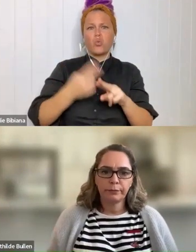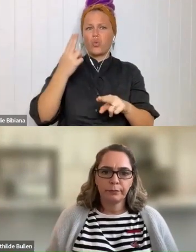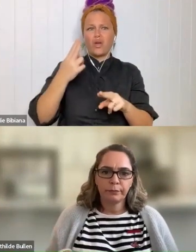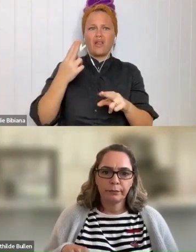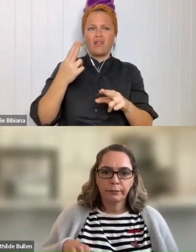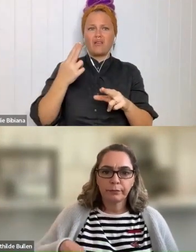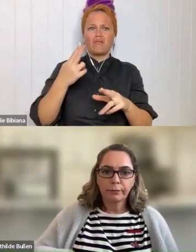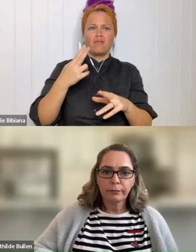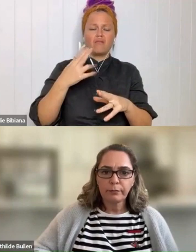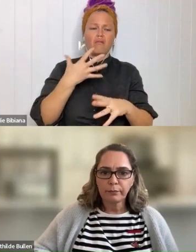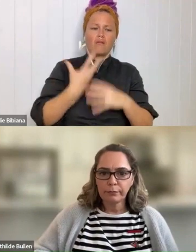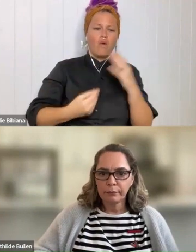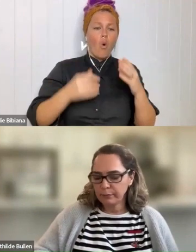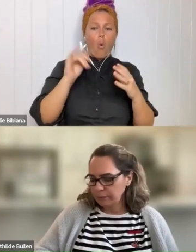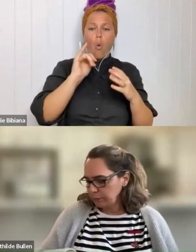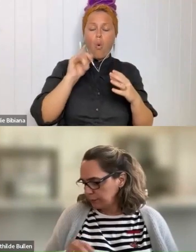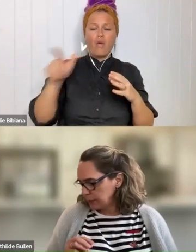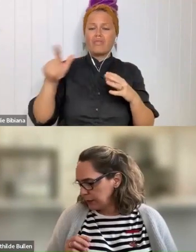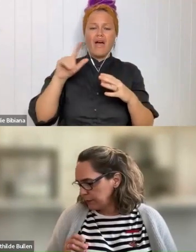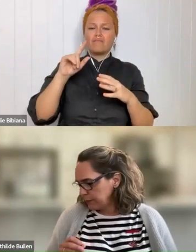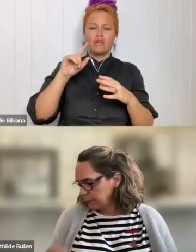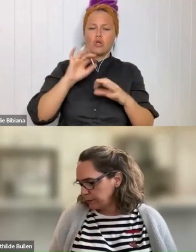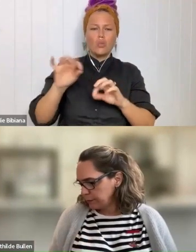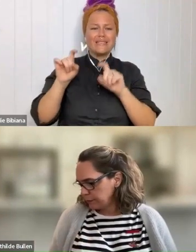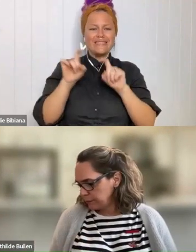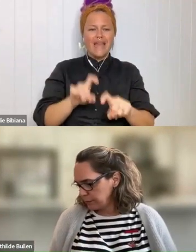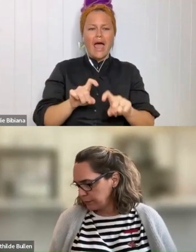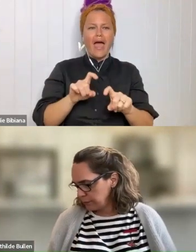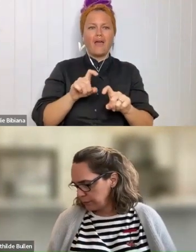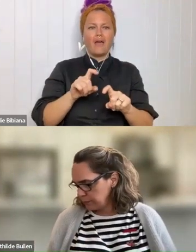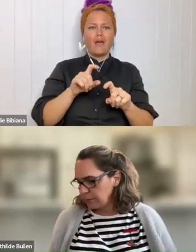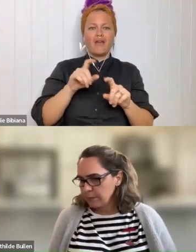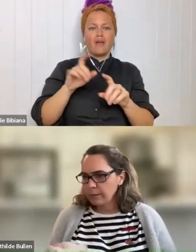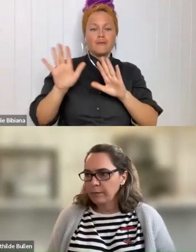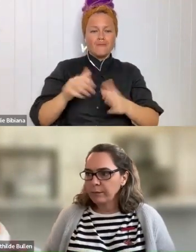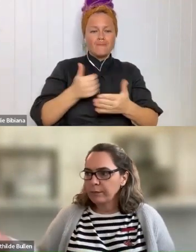don't stay and retention seems to be an issues issue, key